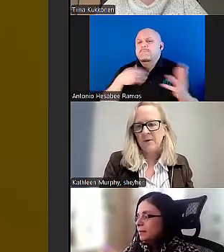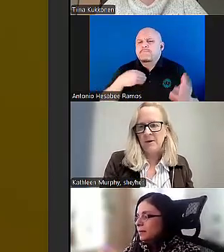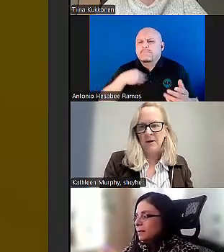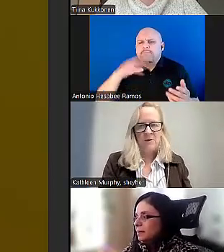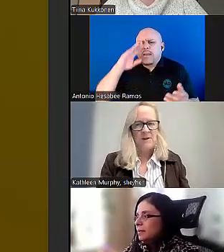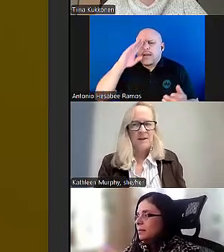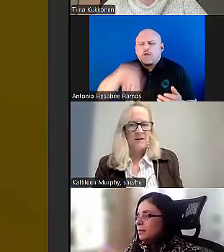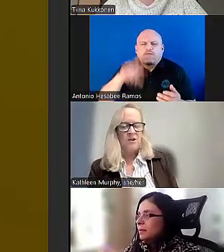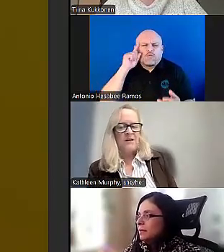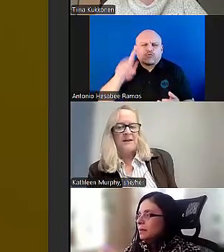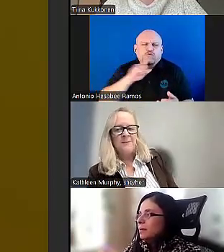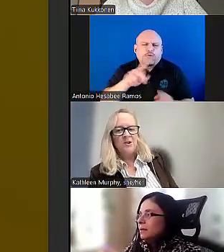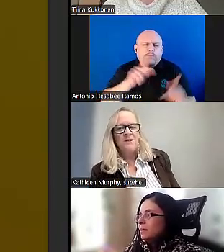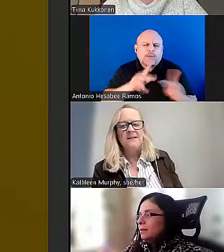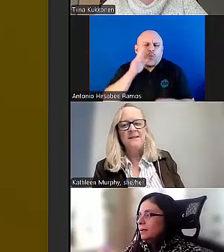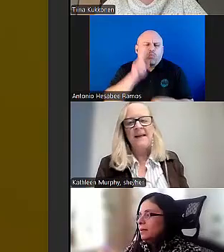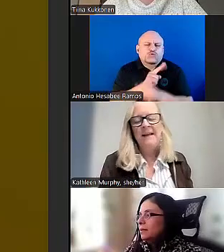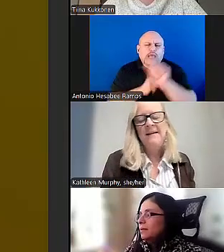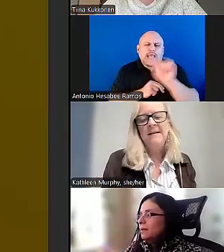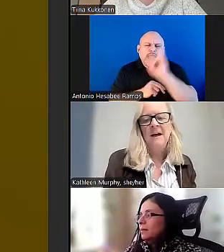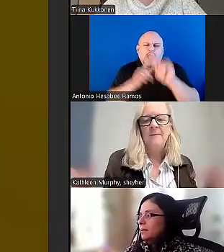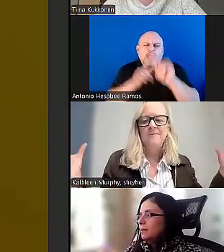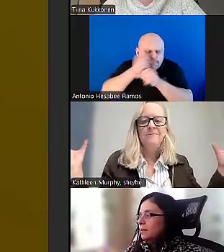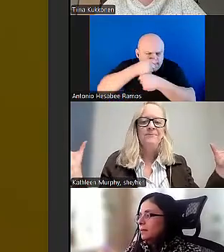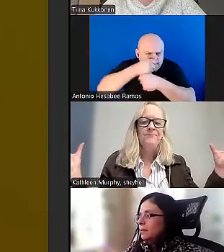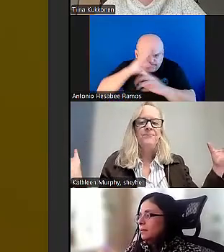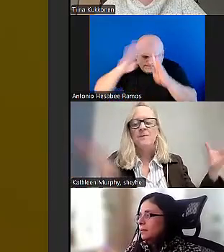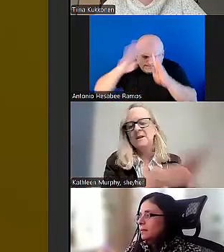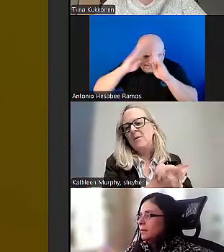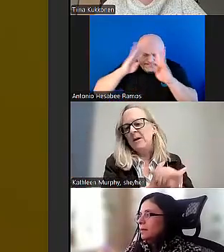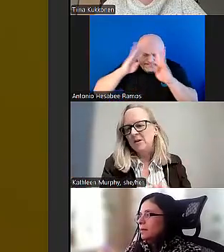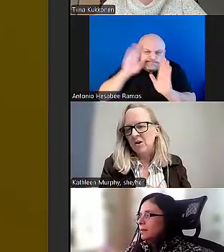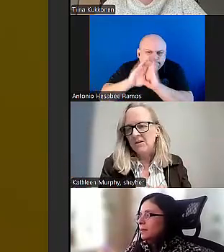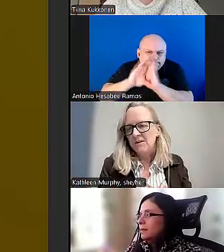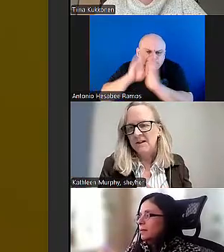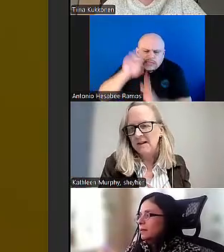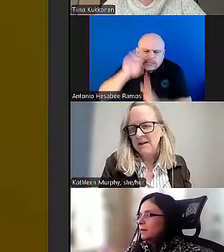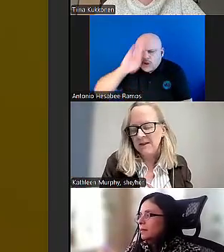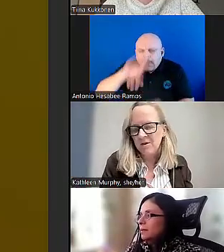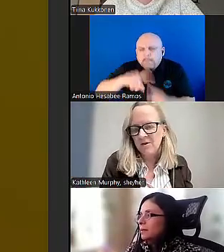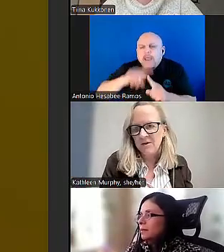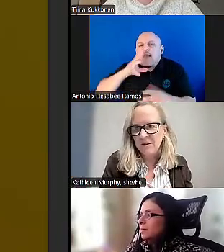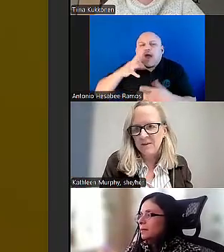are going to be using it to generate images and summarize articles to get key messages as maybe